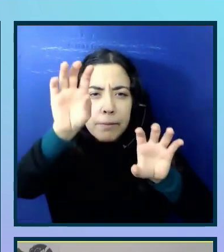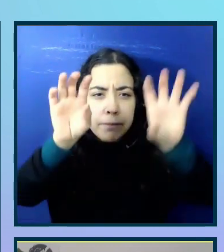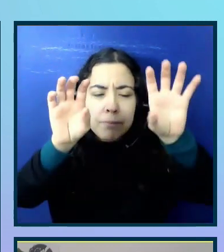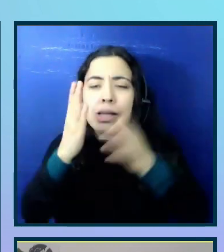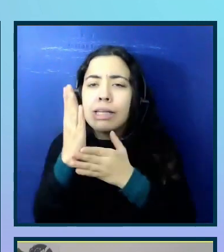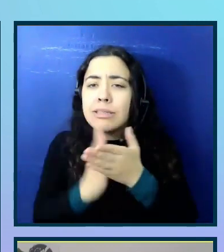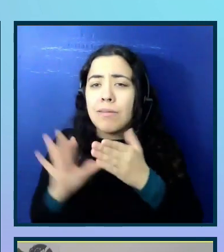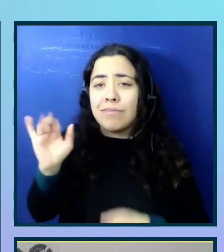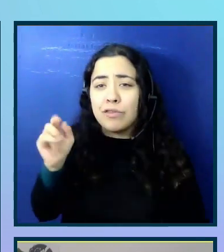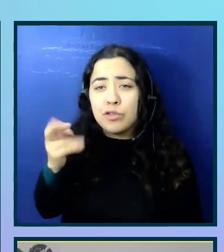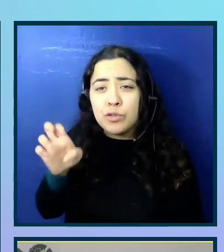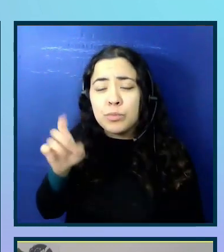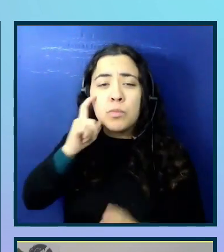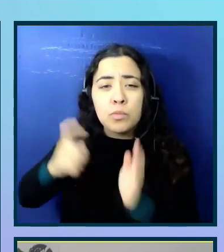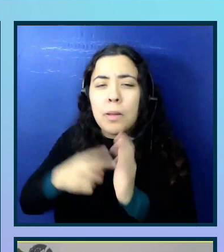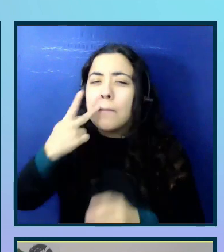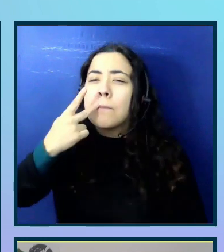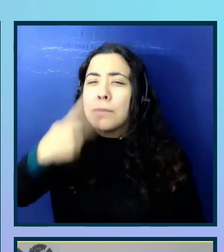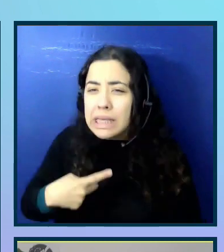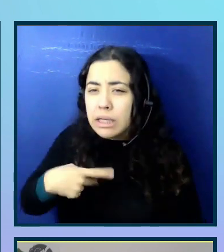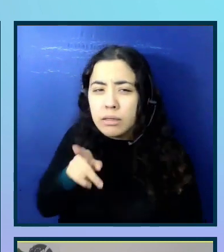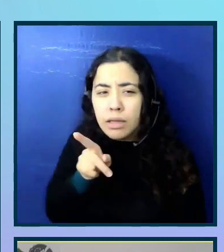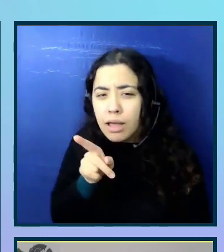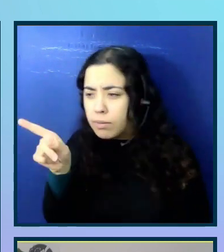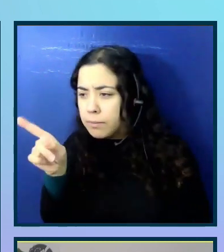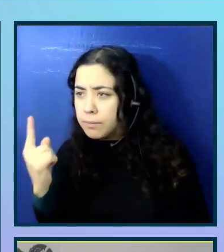you have some little pink arrows, and this is what the accessibility annotation,